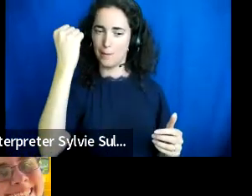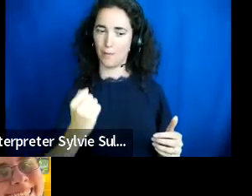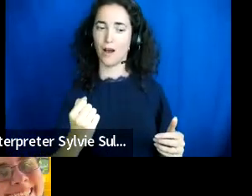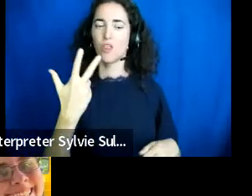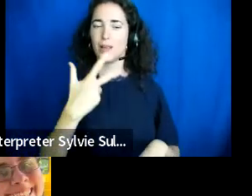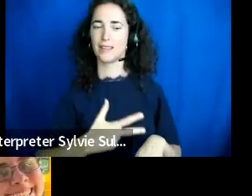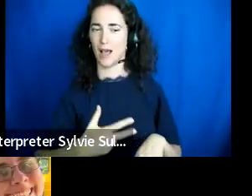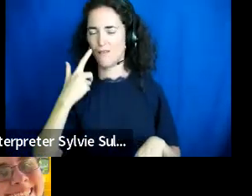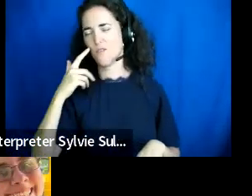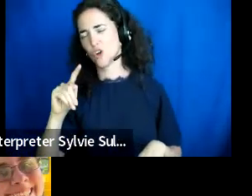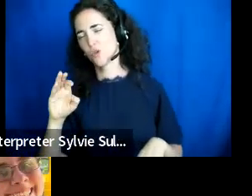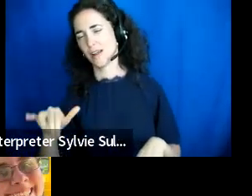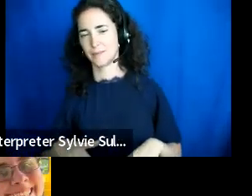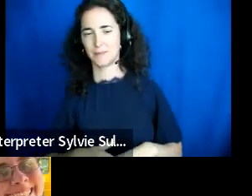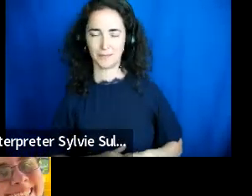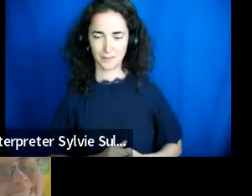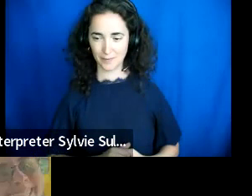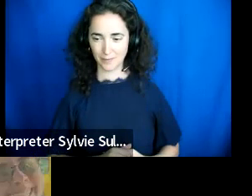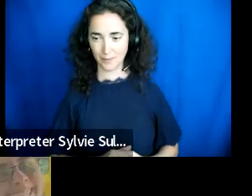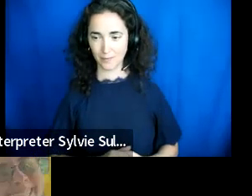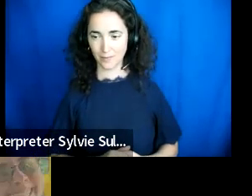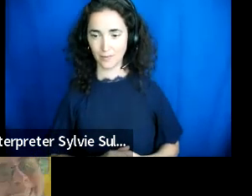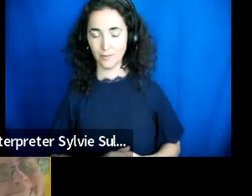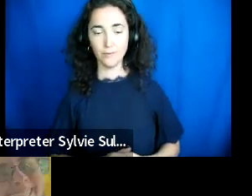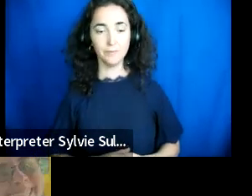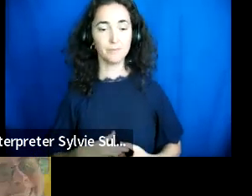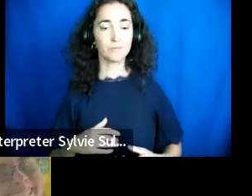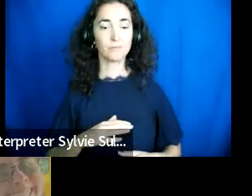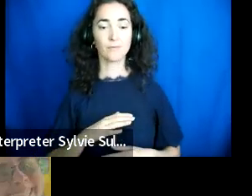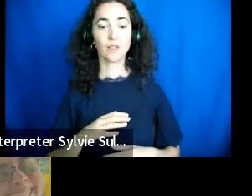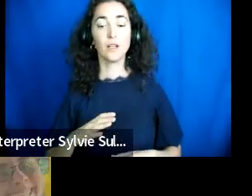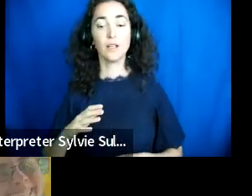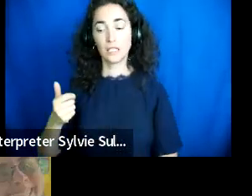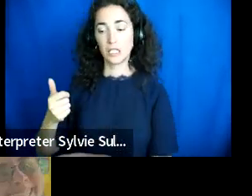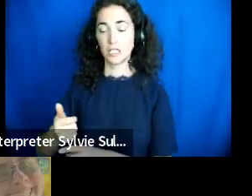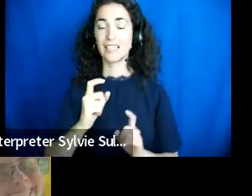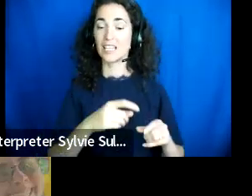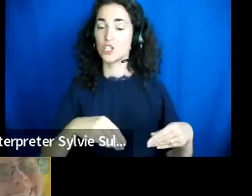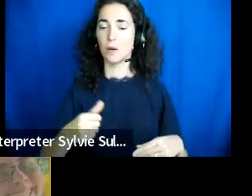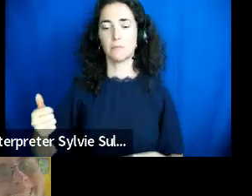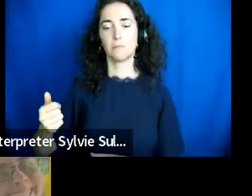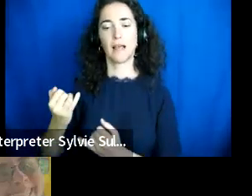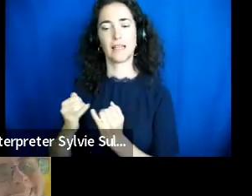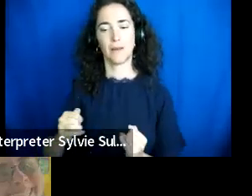3 times everyone had a chance to shop independently. At the gift shop Megan found a fox and parrot.